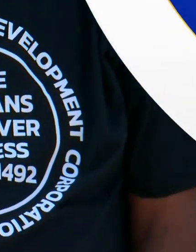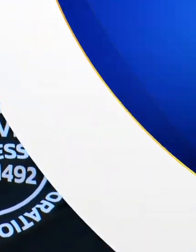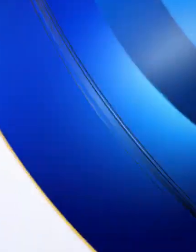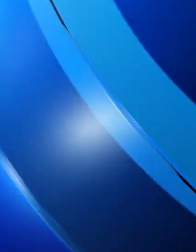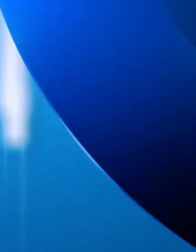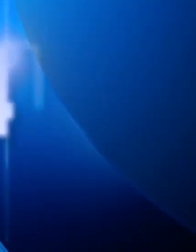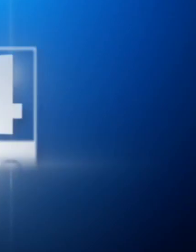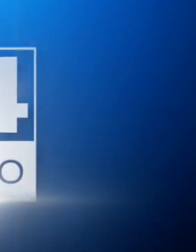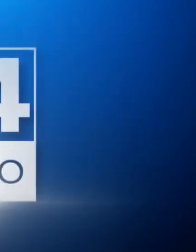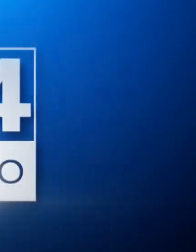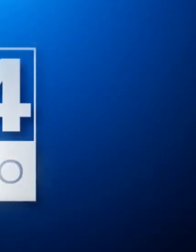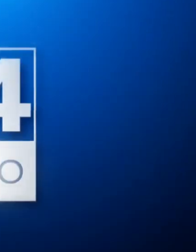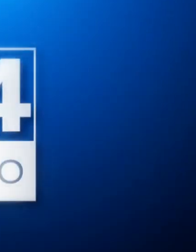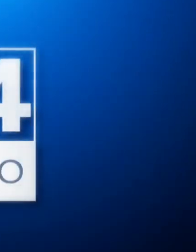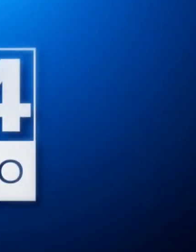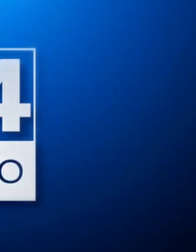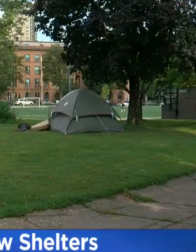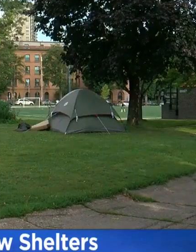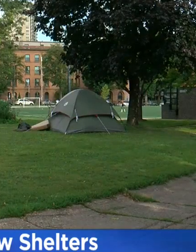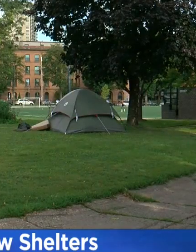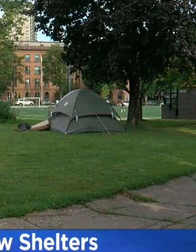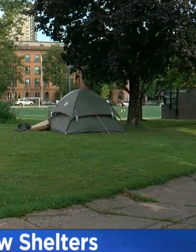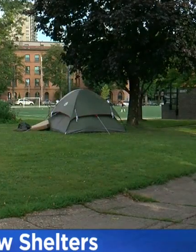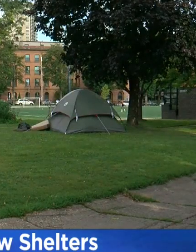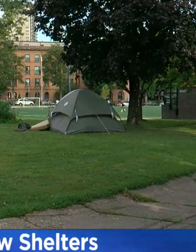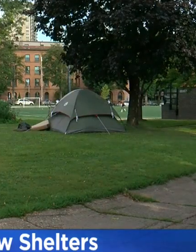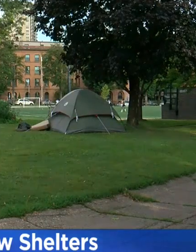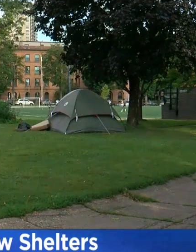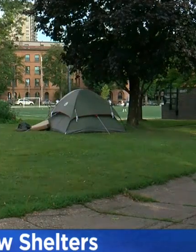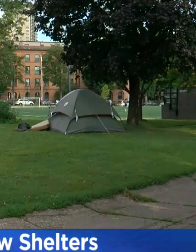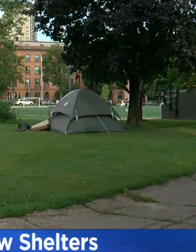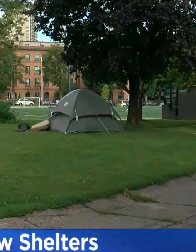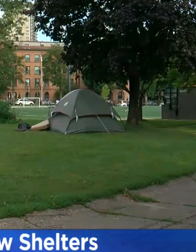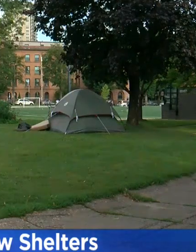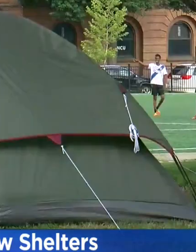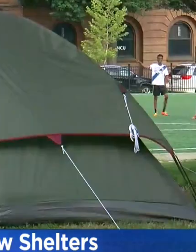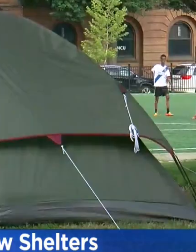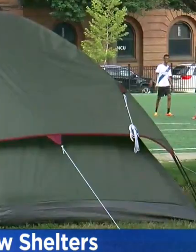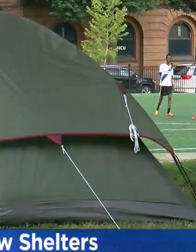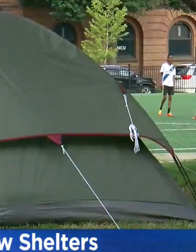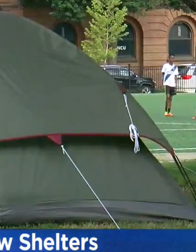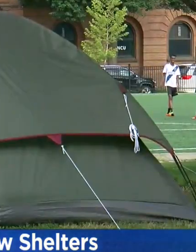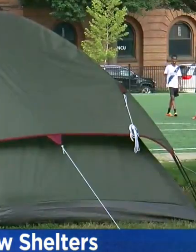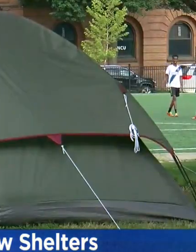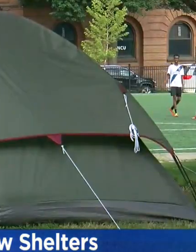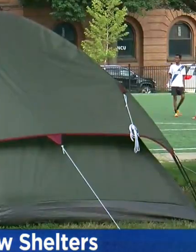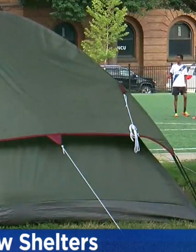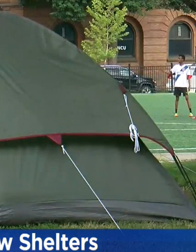TODAY, THE COALITION ANNOUNCED THREE NEW SHELTERS. AS A RICH TIME AND REPORTS, OFFICIALS BELIEVE IT'S A GOOD START BUT MORE WORK NEEDS TO BE DONE.